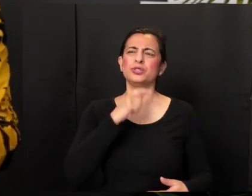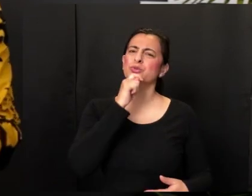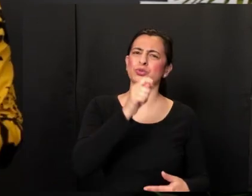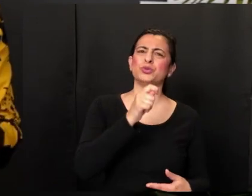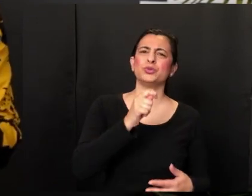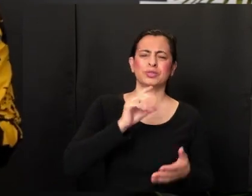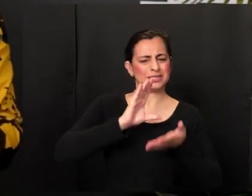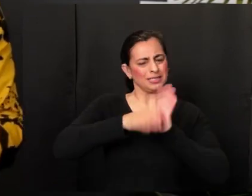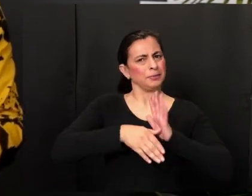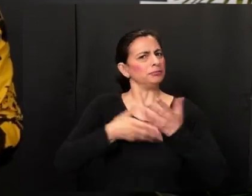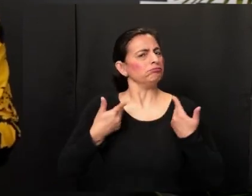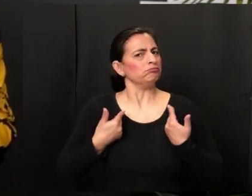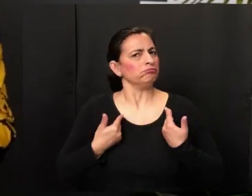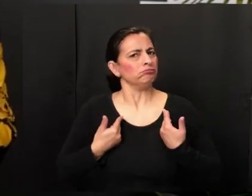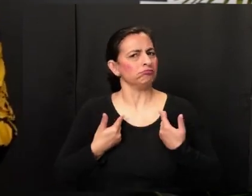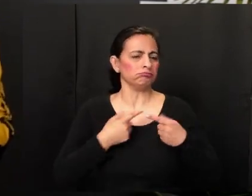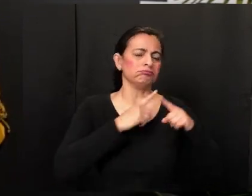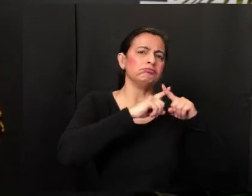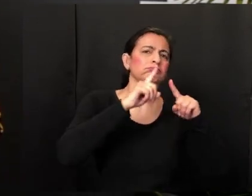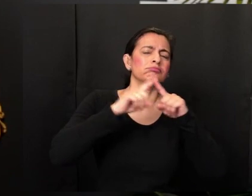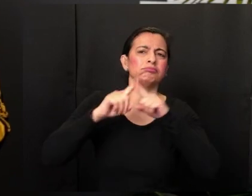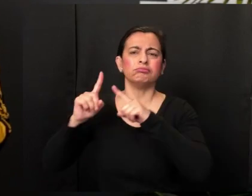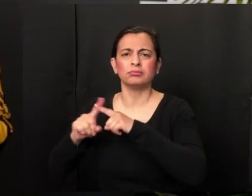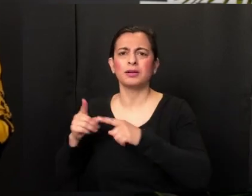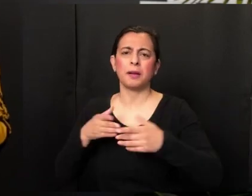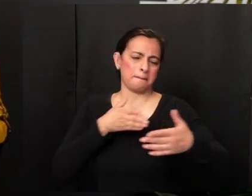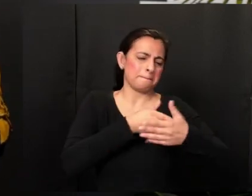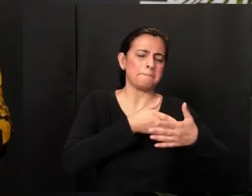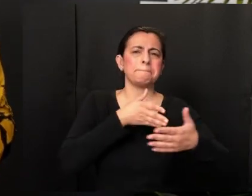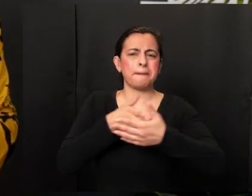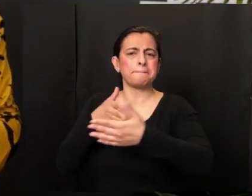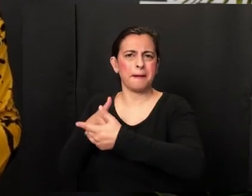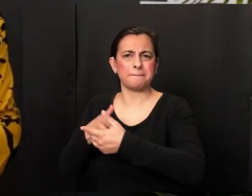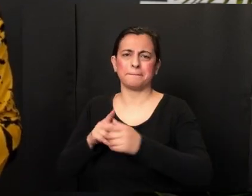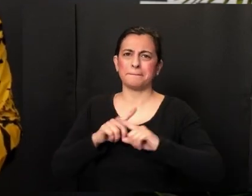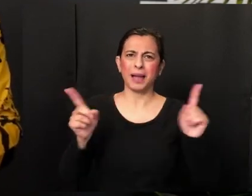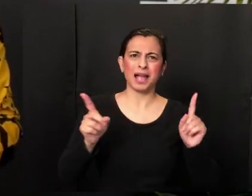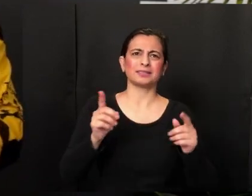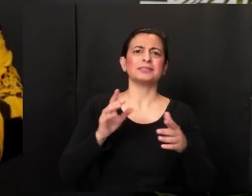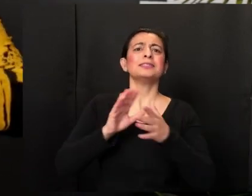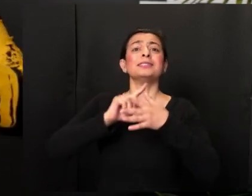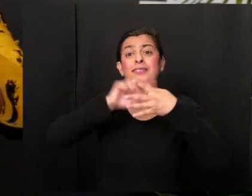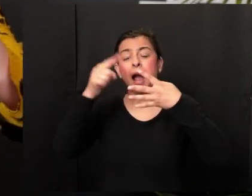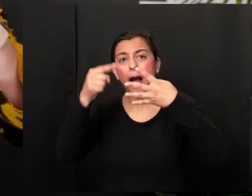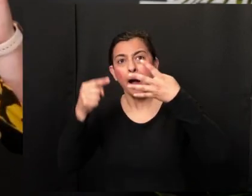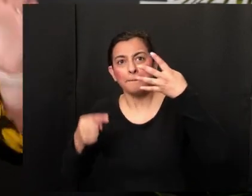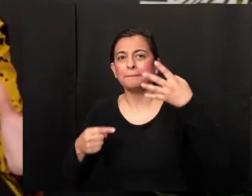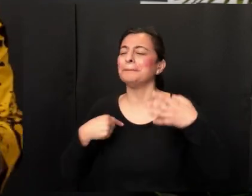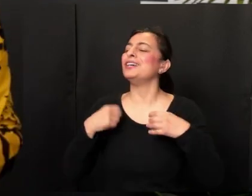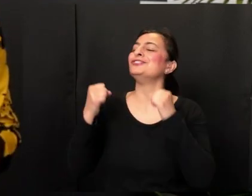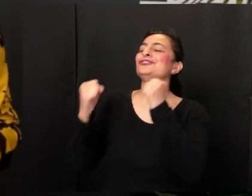some of my differences were actually my strengths. You see, I see the world in absolute beauty.